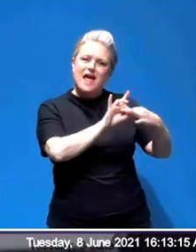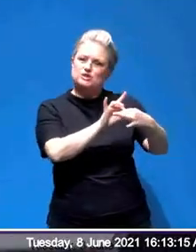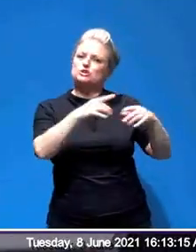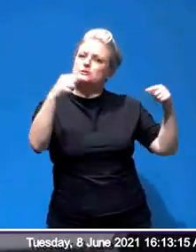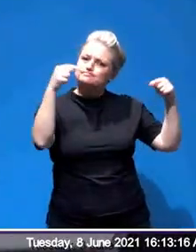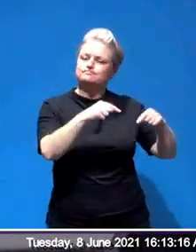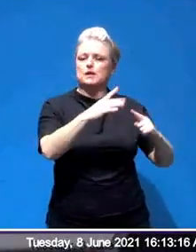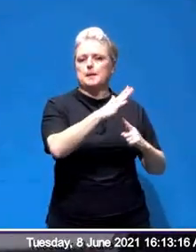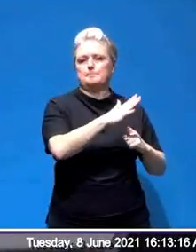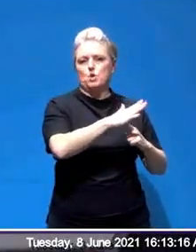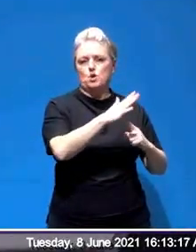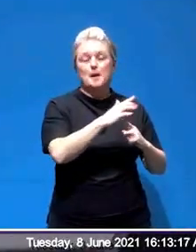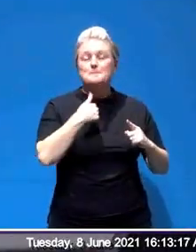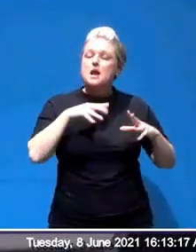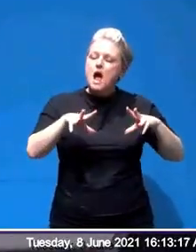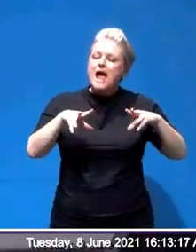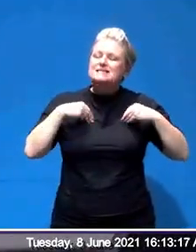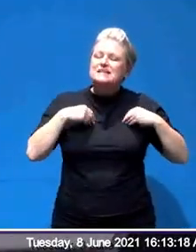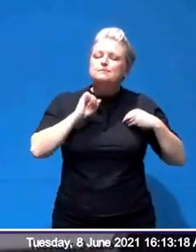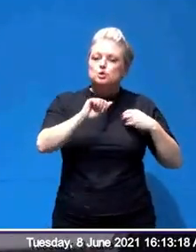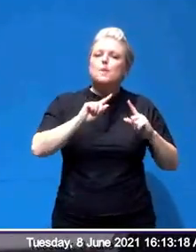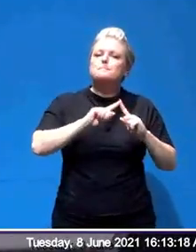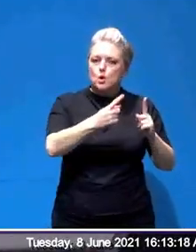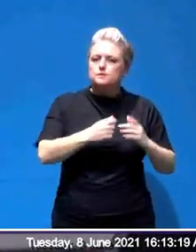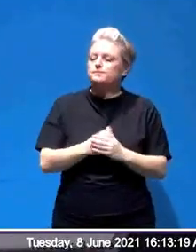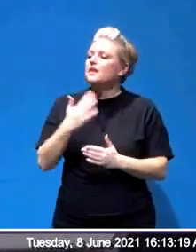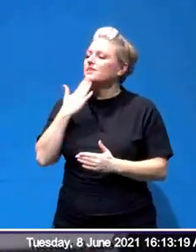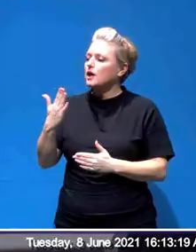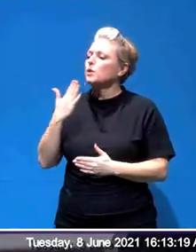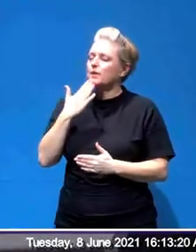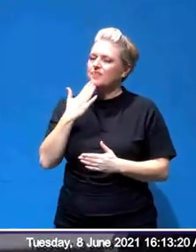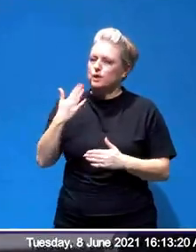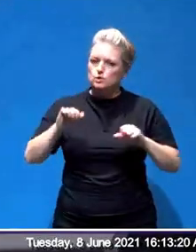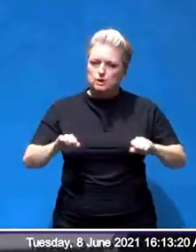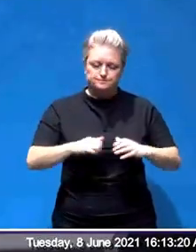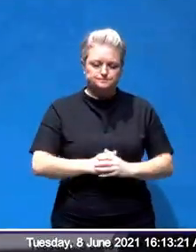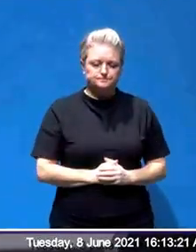But I absolutely take your point. COMMISSIONER McEWIN: Thank you. Thank you, Chair. Thank you.